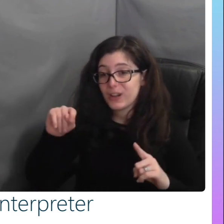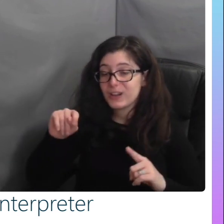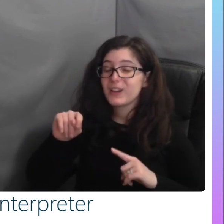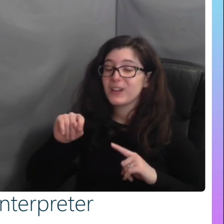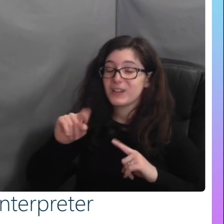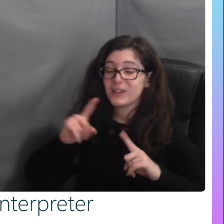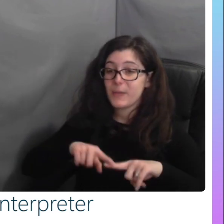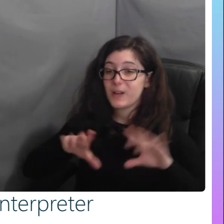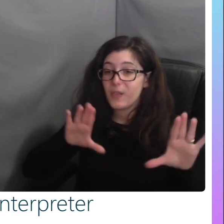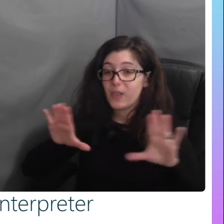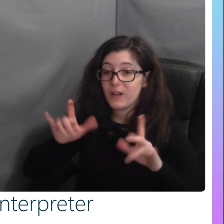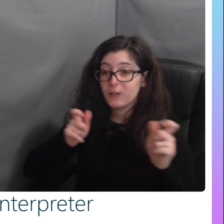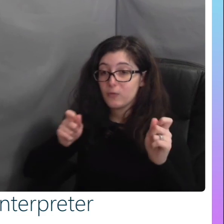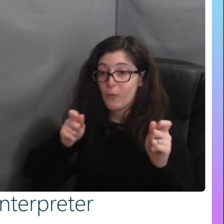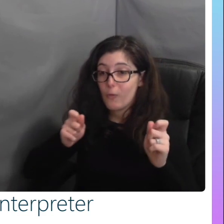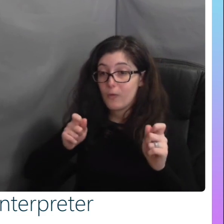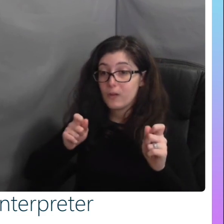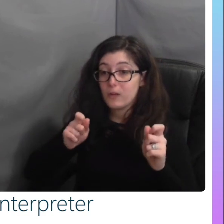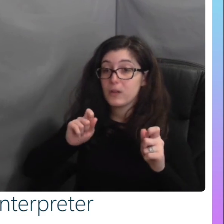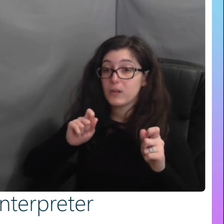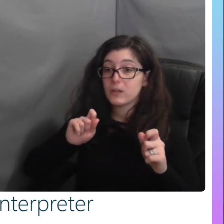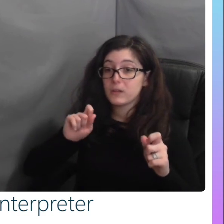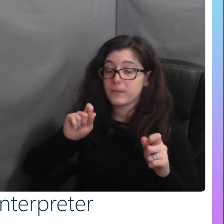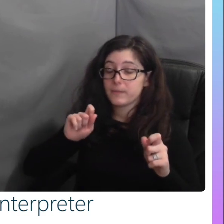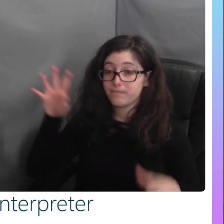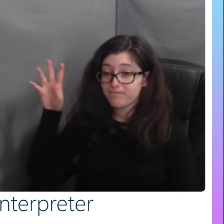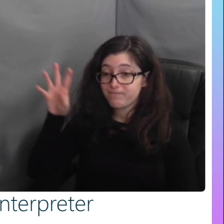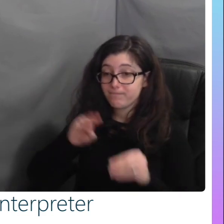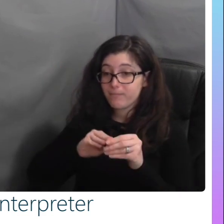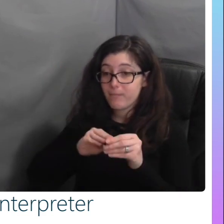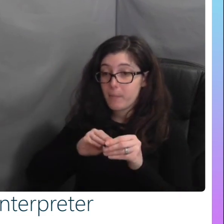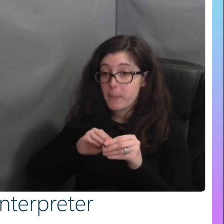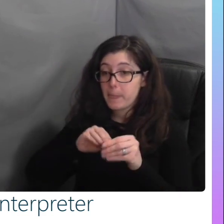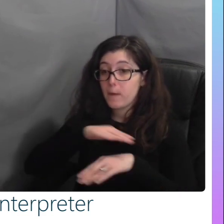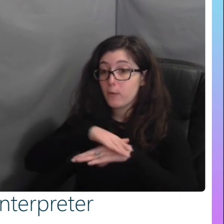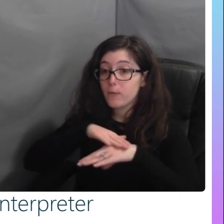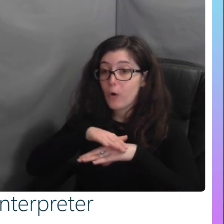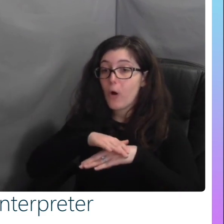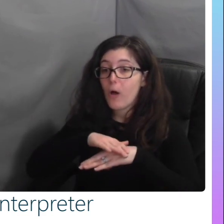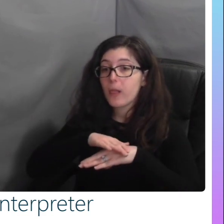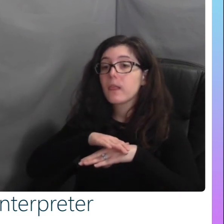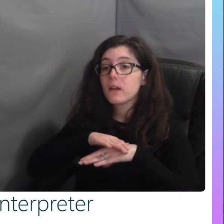and then overall, there's going to be, I would put it in the overall oversight